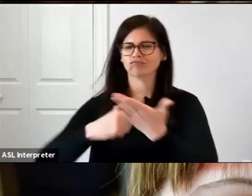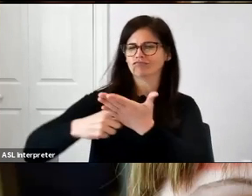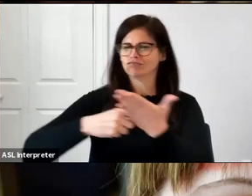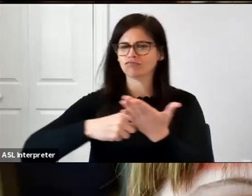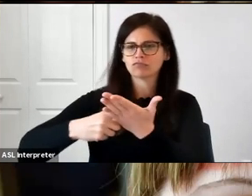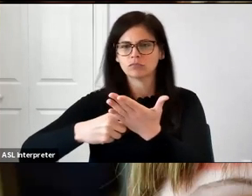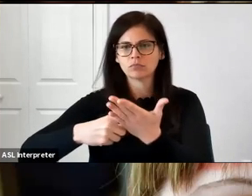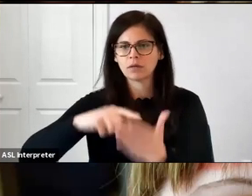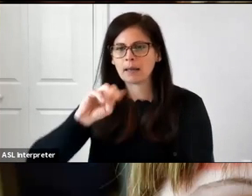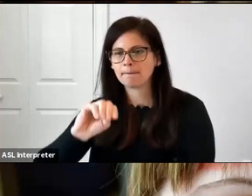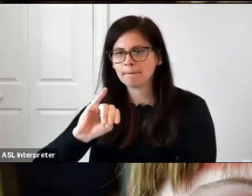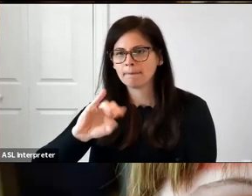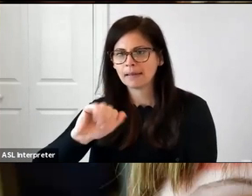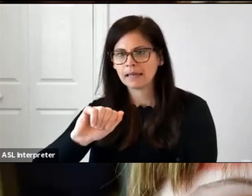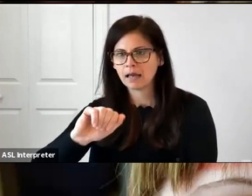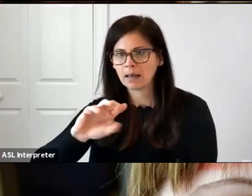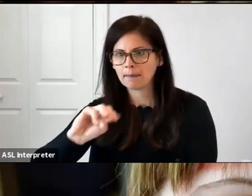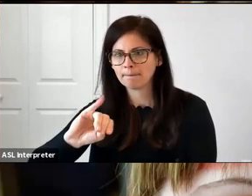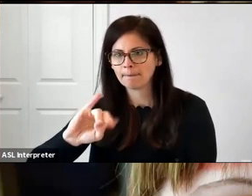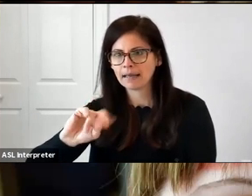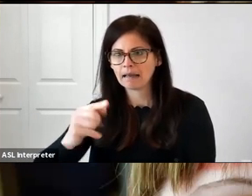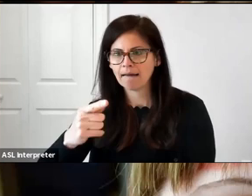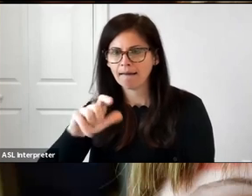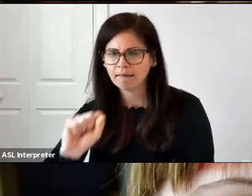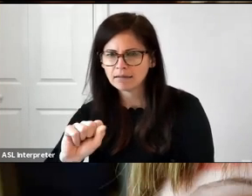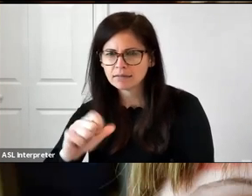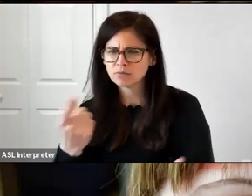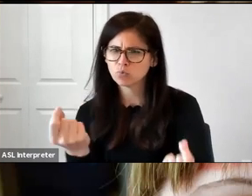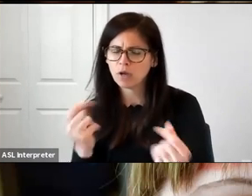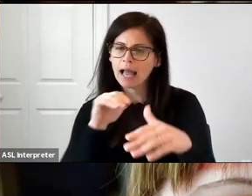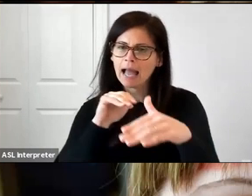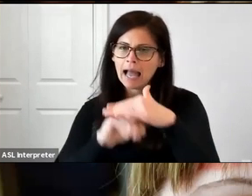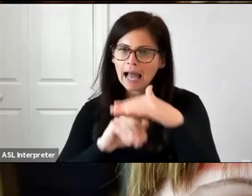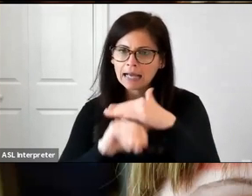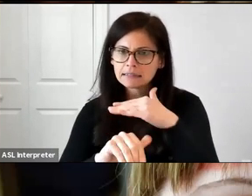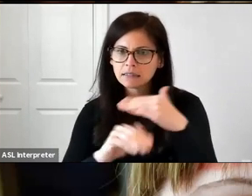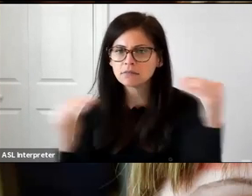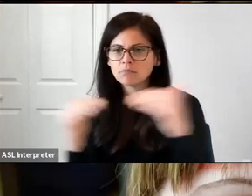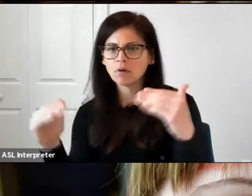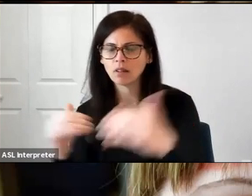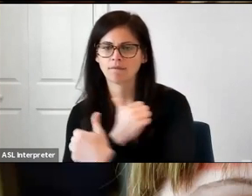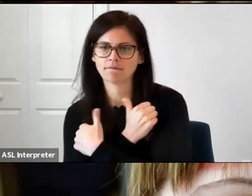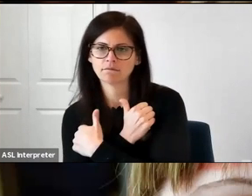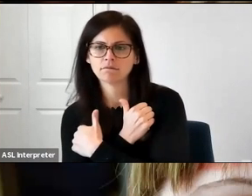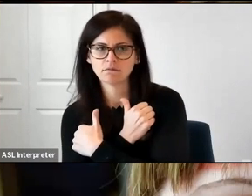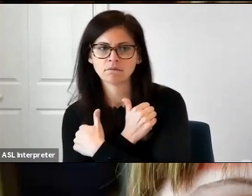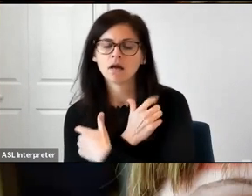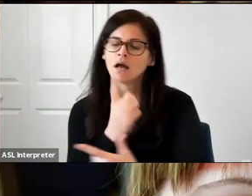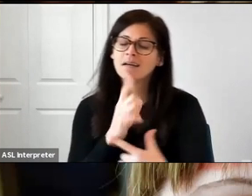"Access is a practice of love, and I would dare to say that art is also a practice of love."